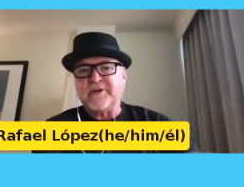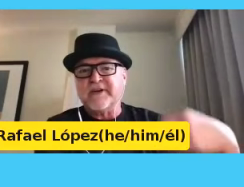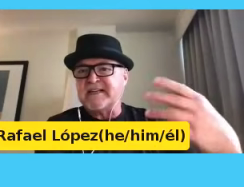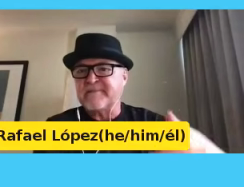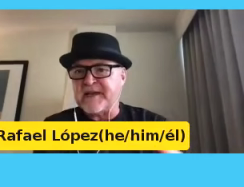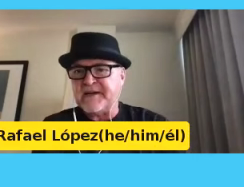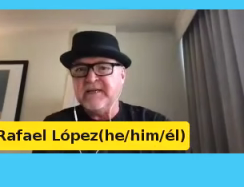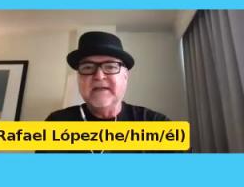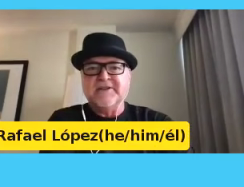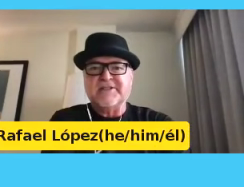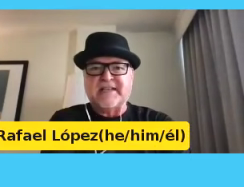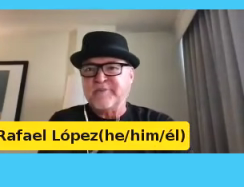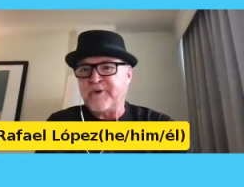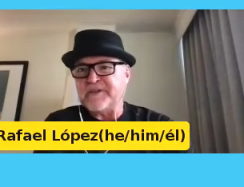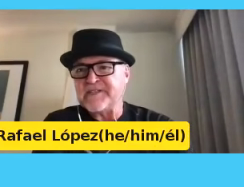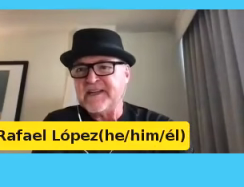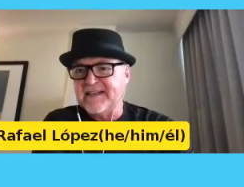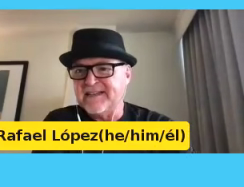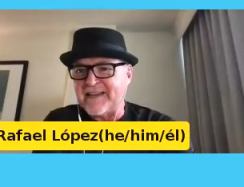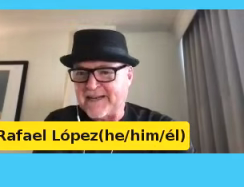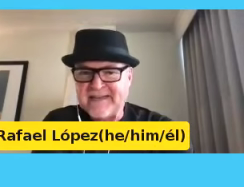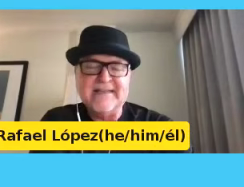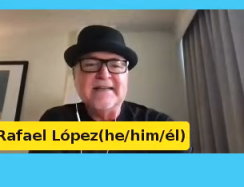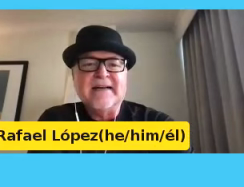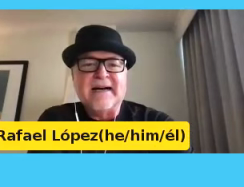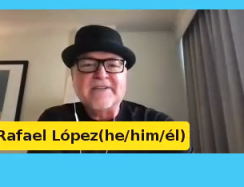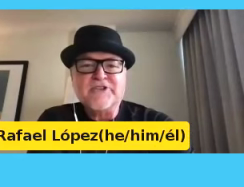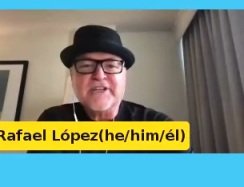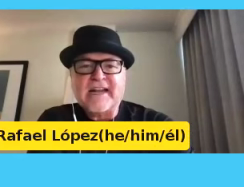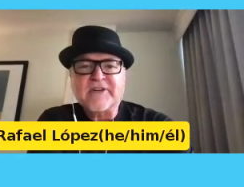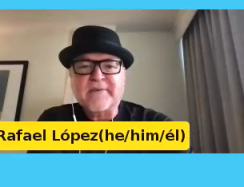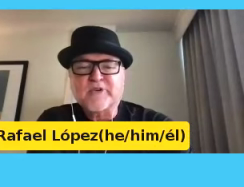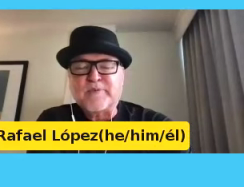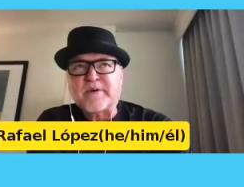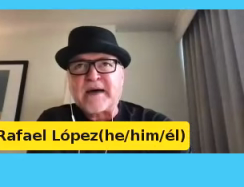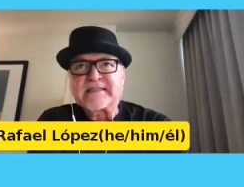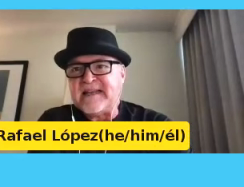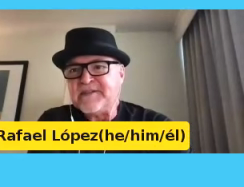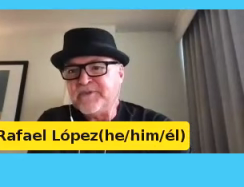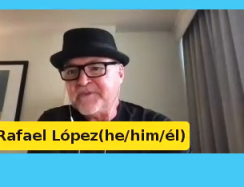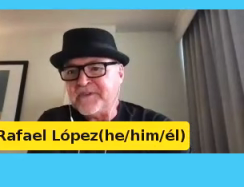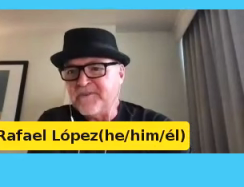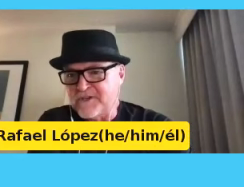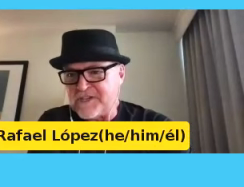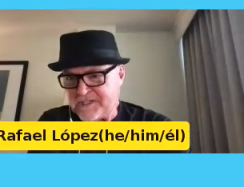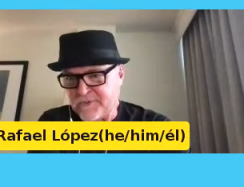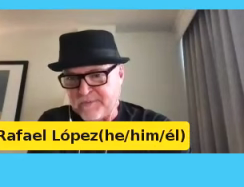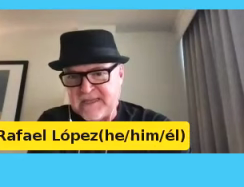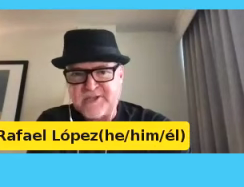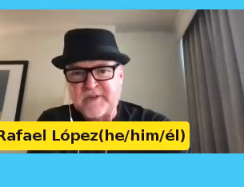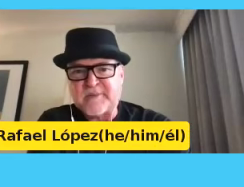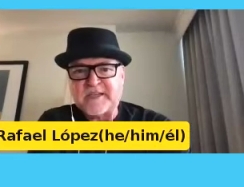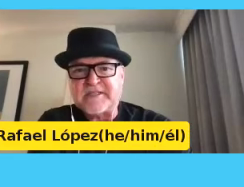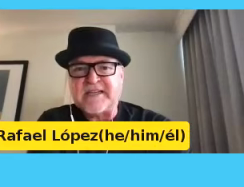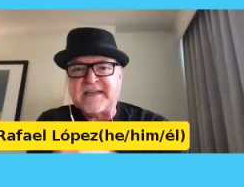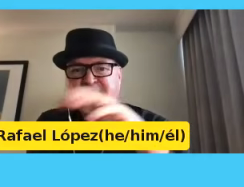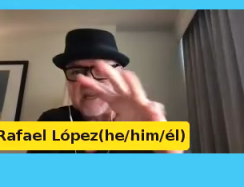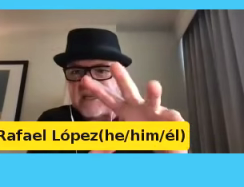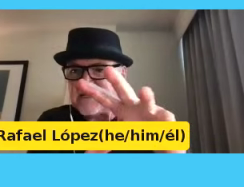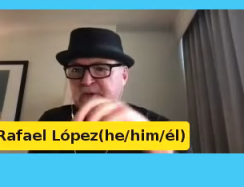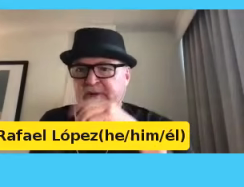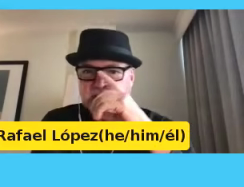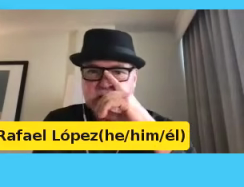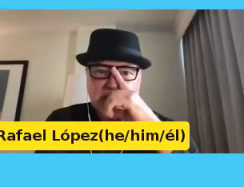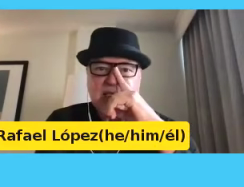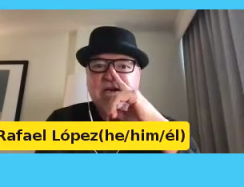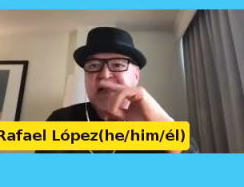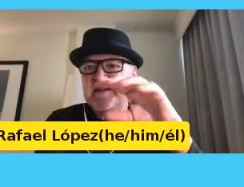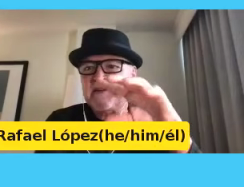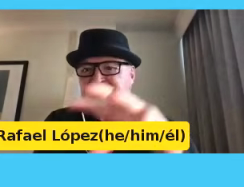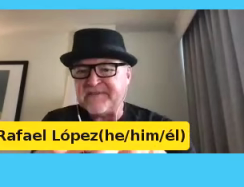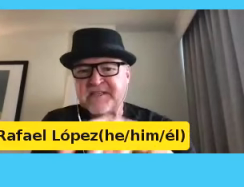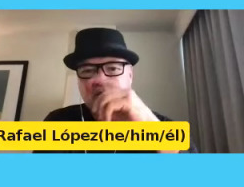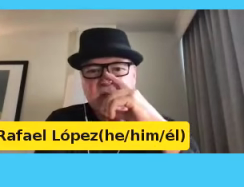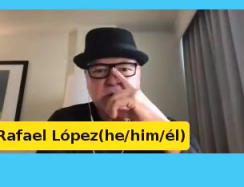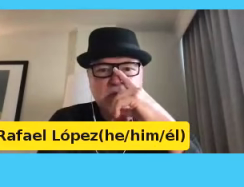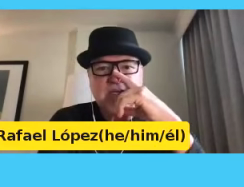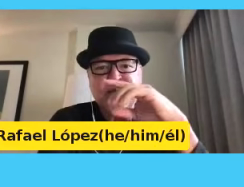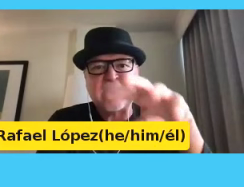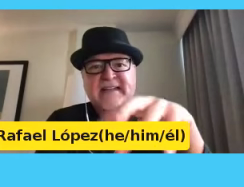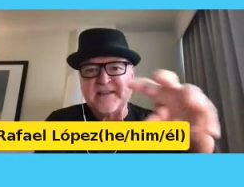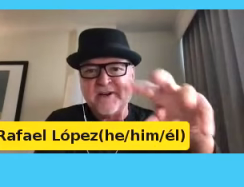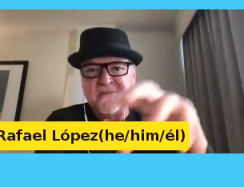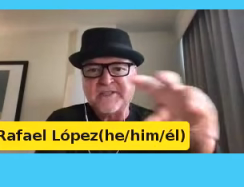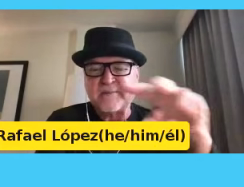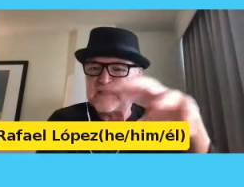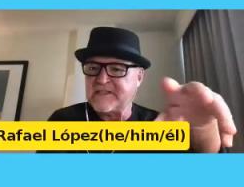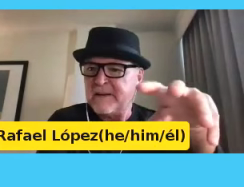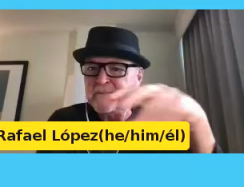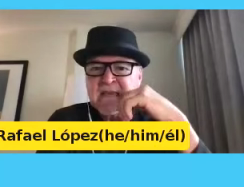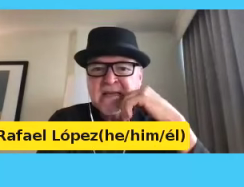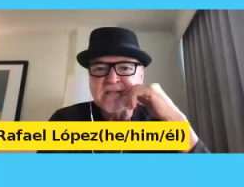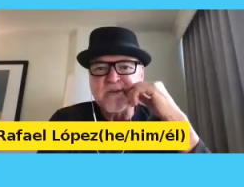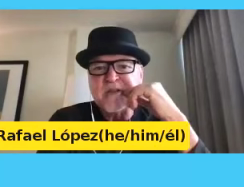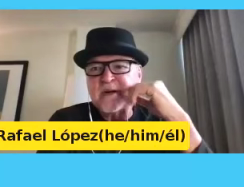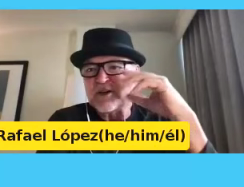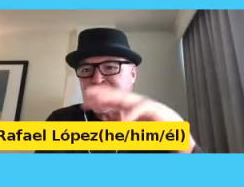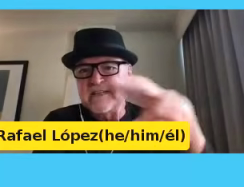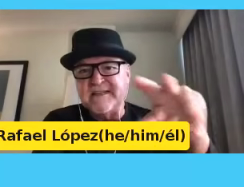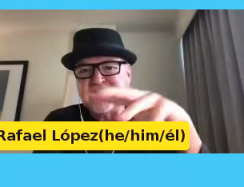we do we like to also separate the teams into groups like the diamond group, now let's bring the circle group, now let's bring the rectangle group or the green group or the orange group, it's a good idea to have maybe tee shirts for the event or just different color tee shirts